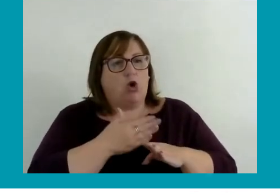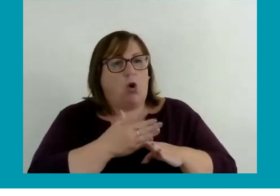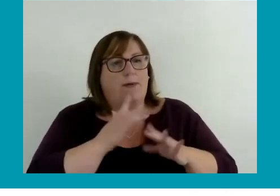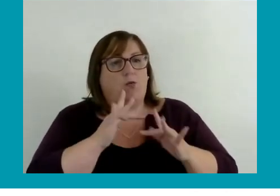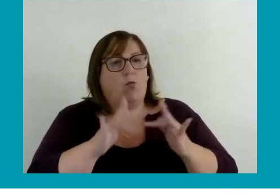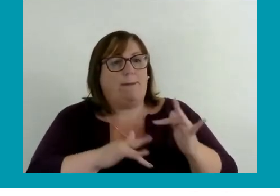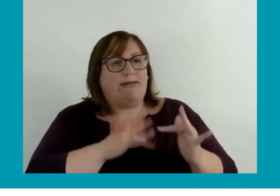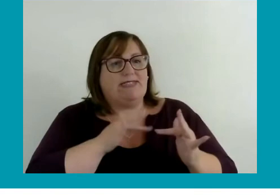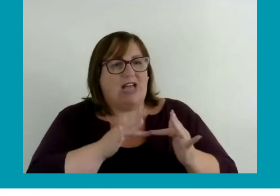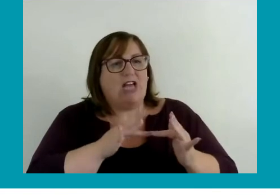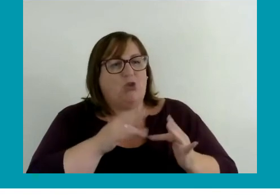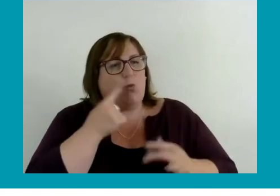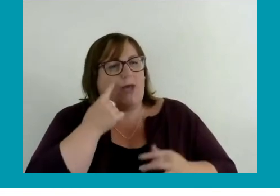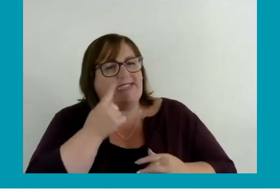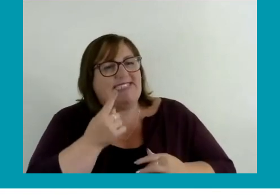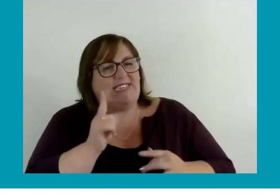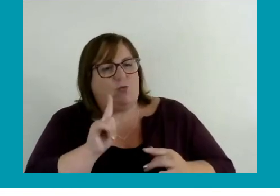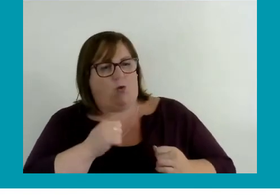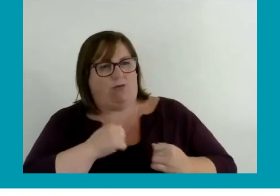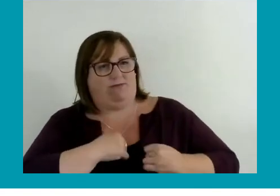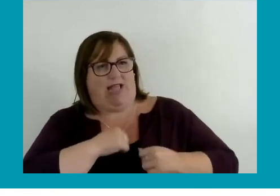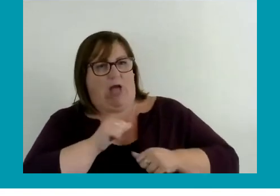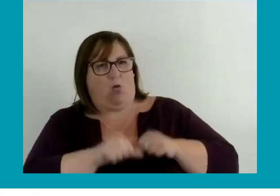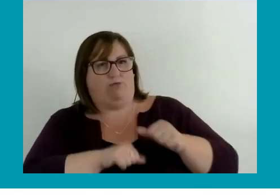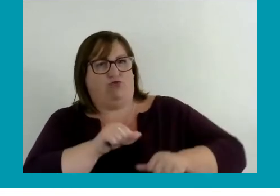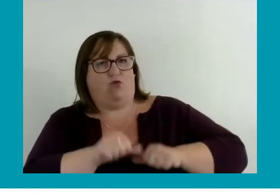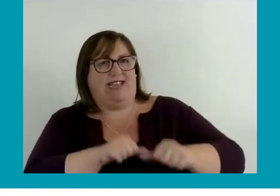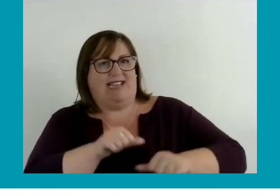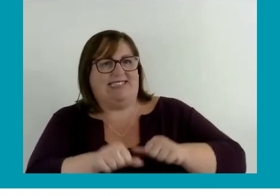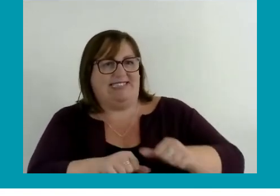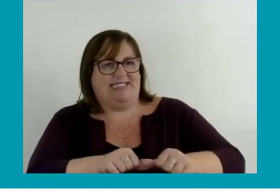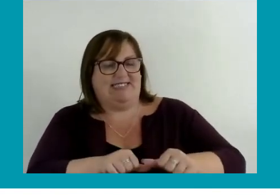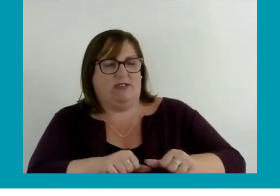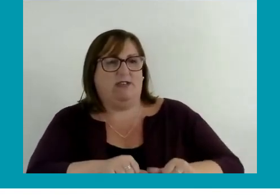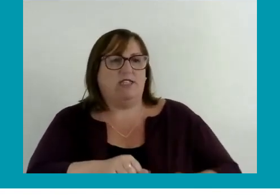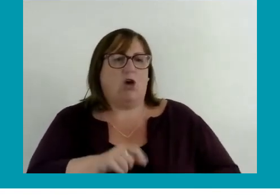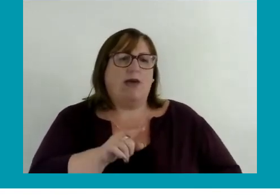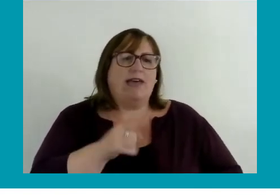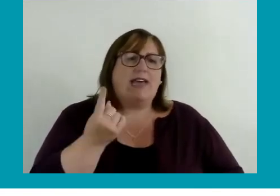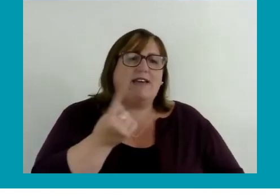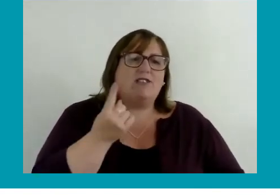obviously if somebody would like to request for an accommodation they can just simply